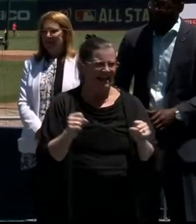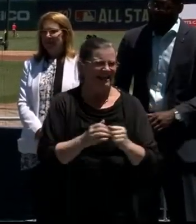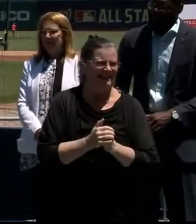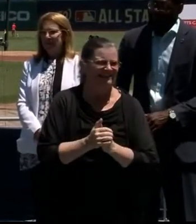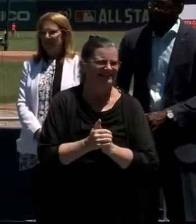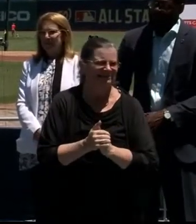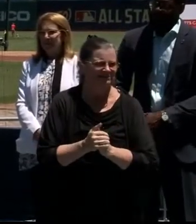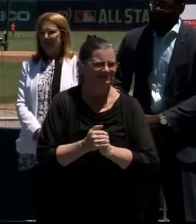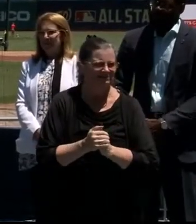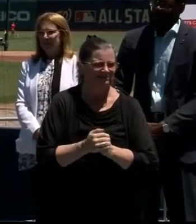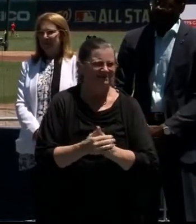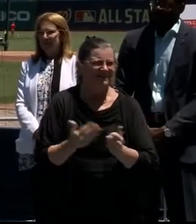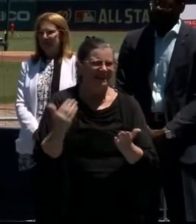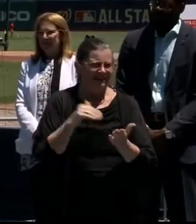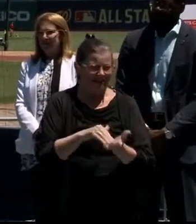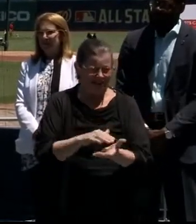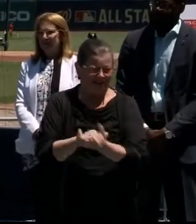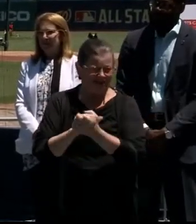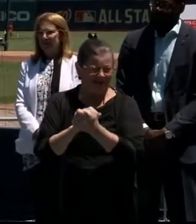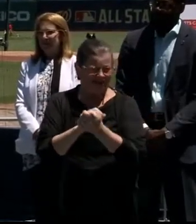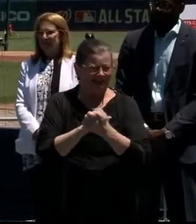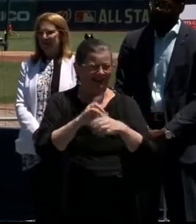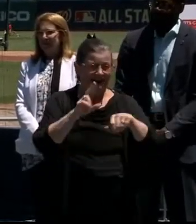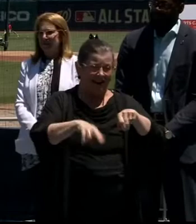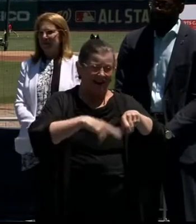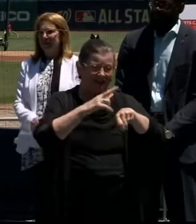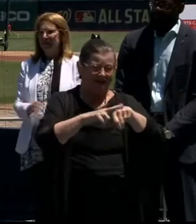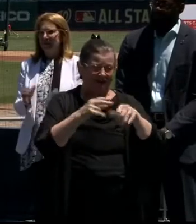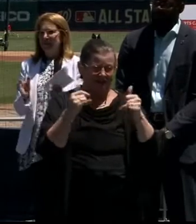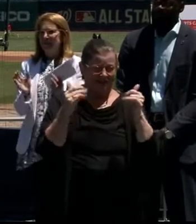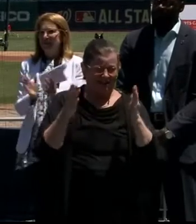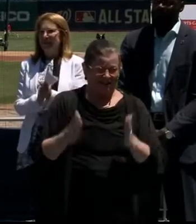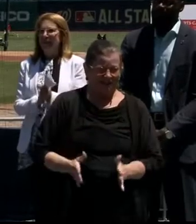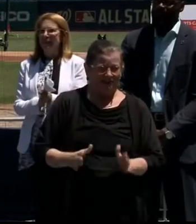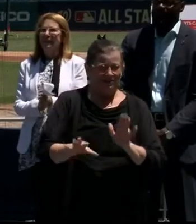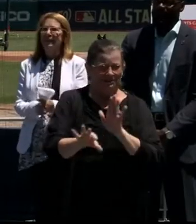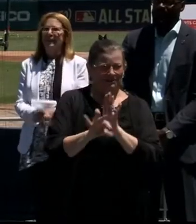CONGRATULATIONS TO THE NATIONALS PLAYERS WHO WILL REPRESENT US. OKAY.